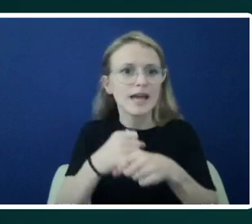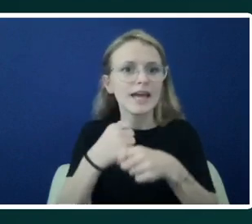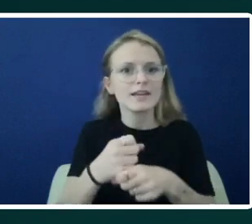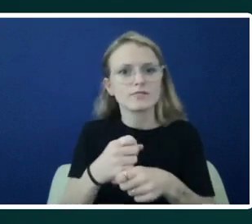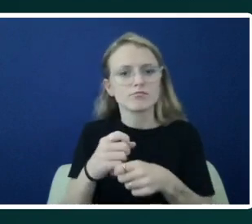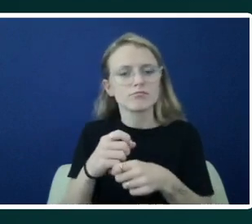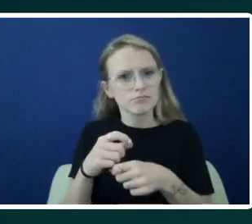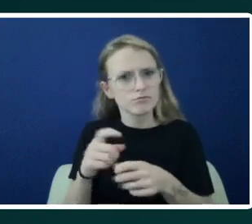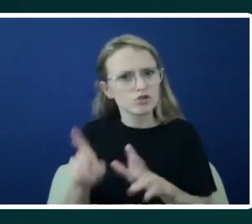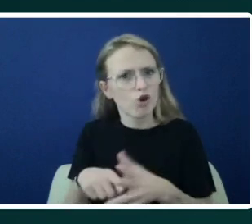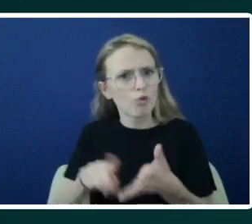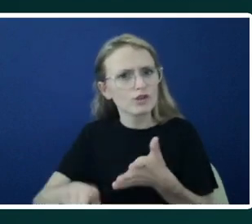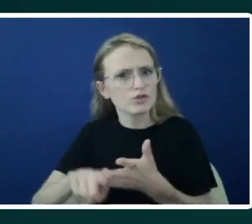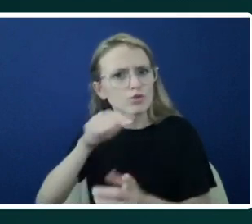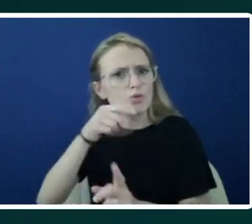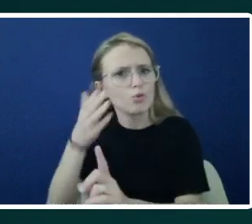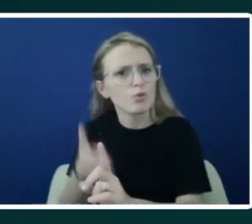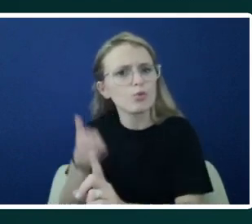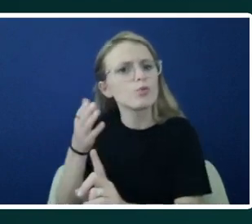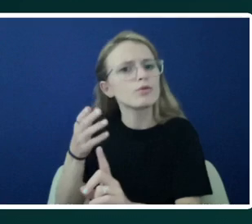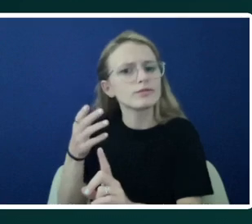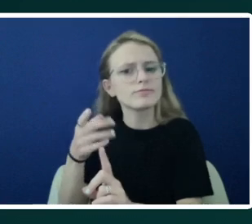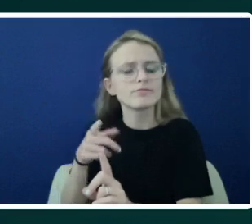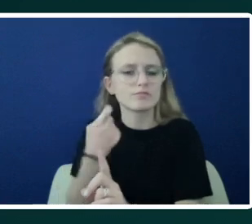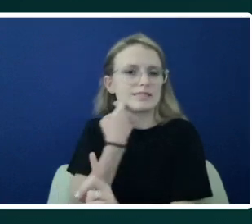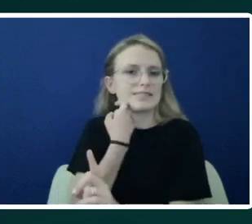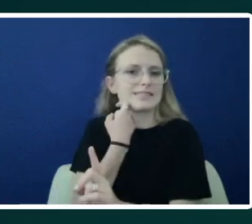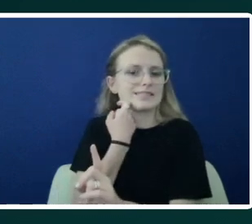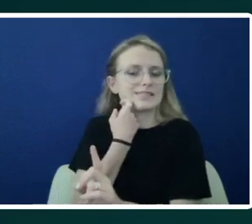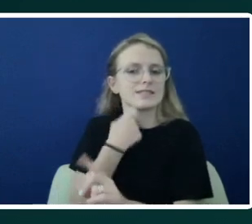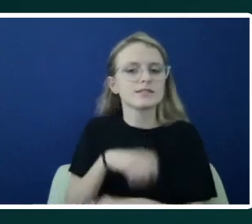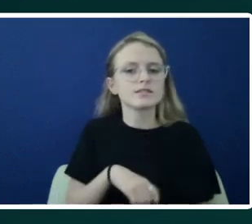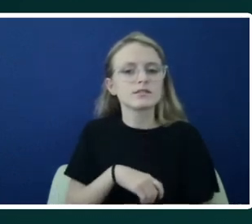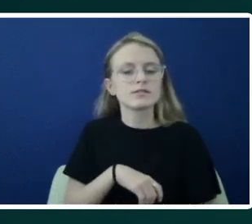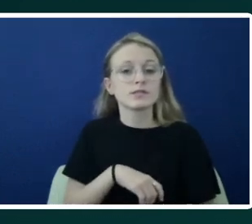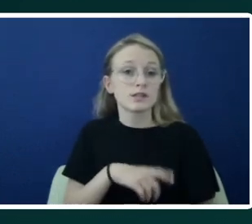we did have to, in many ways, start from scratch. Although it's important to point